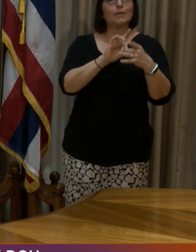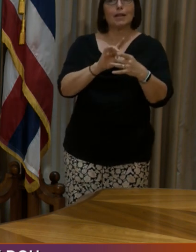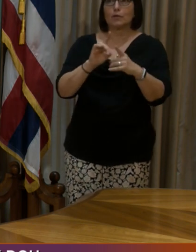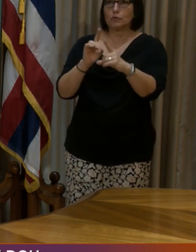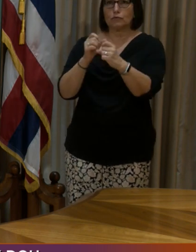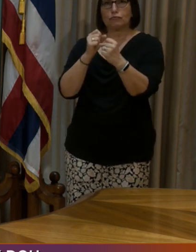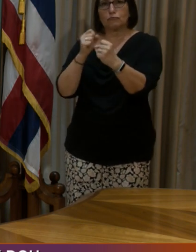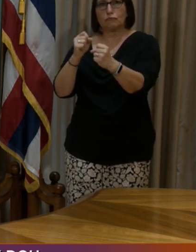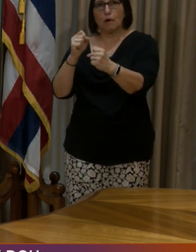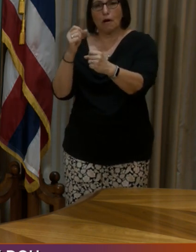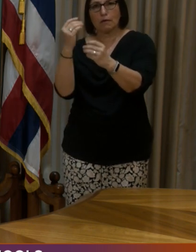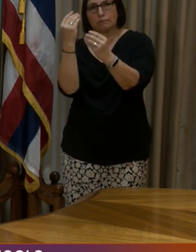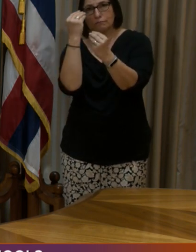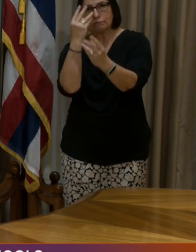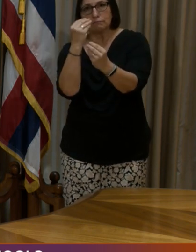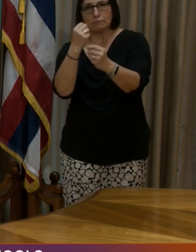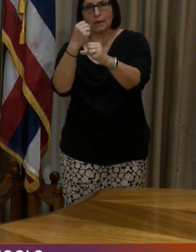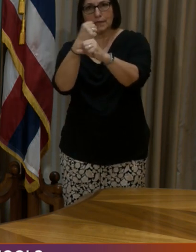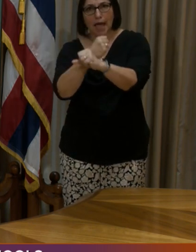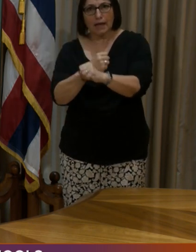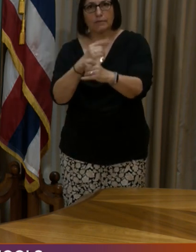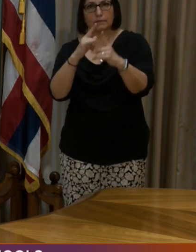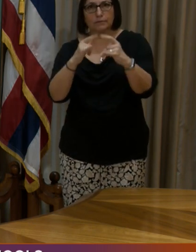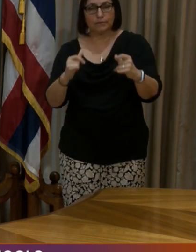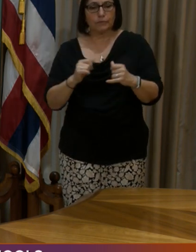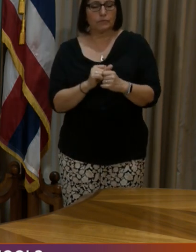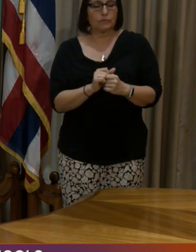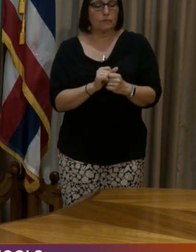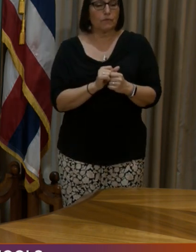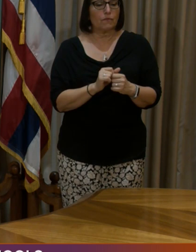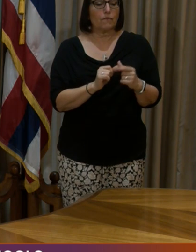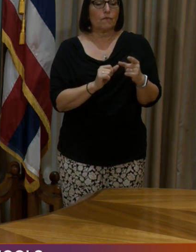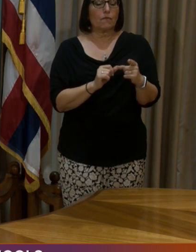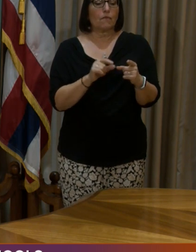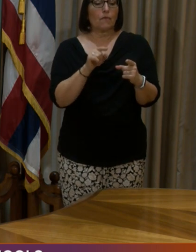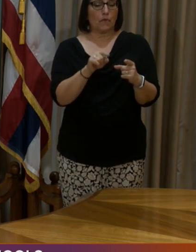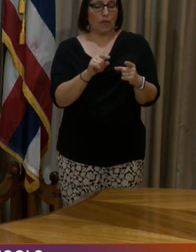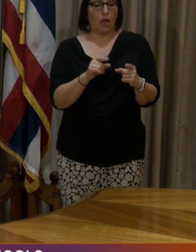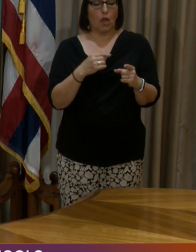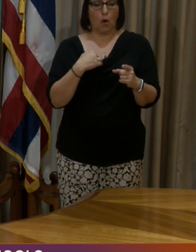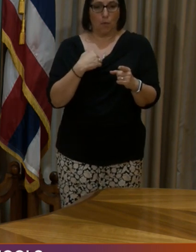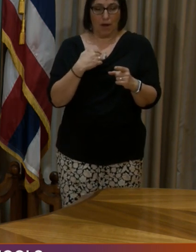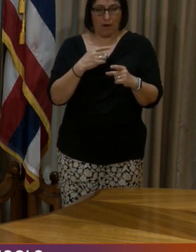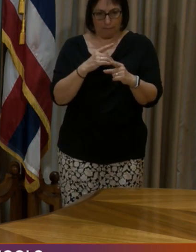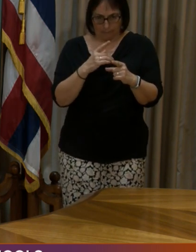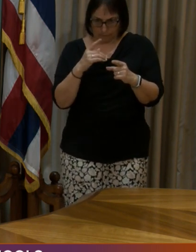LEARNING MODELS BASED ON SOUND DATA FROM OUR HEALTH EXPERTS THE